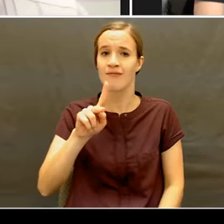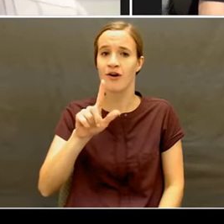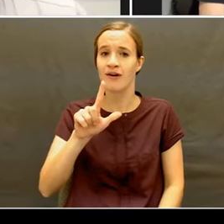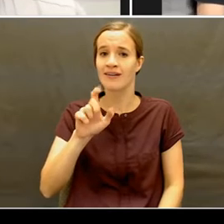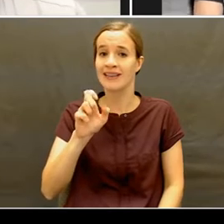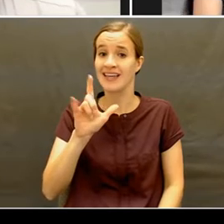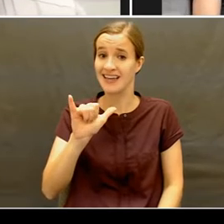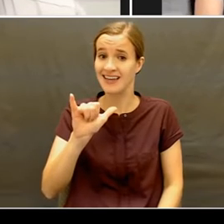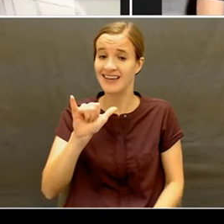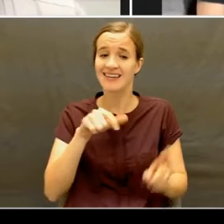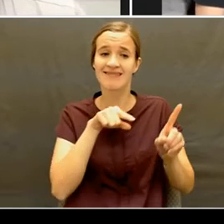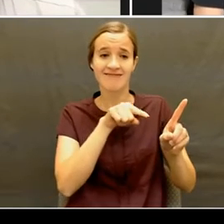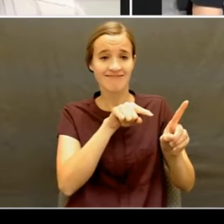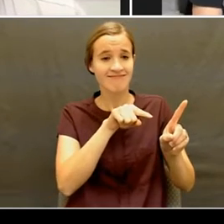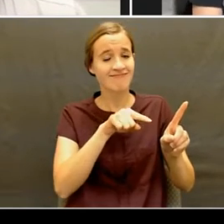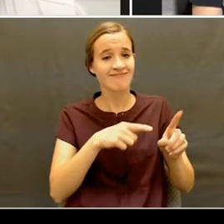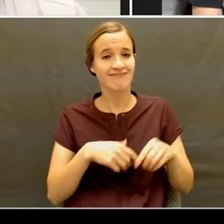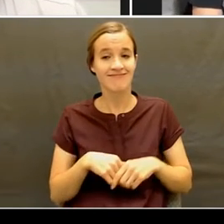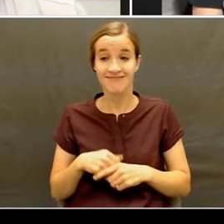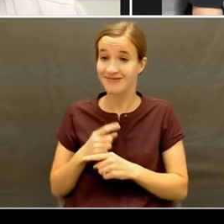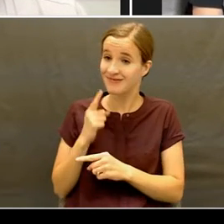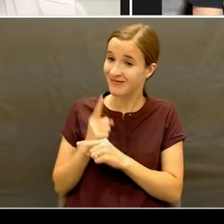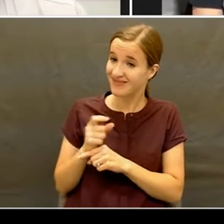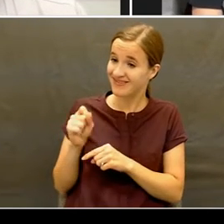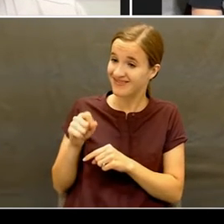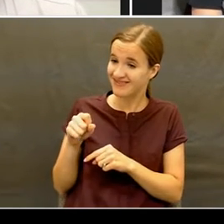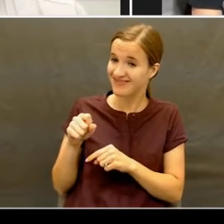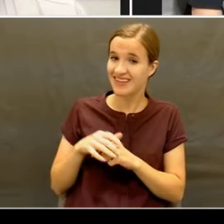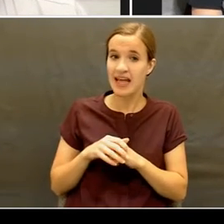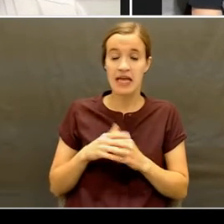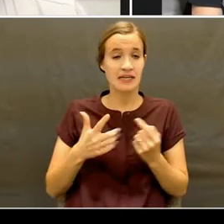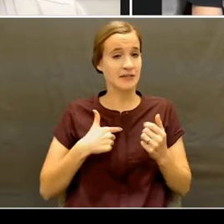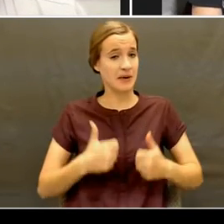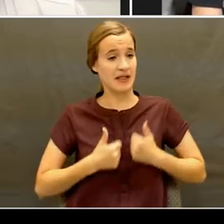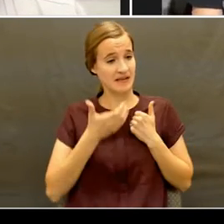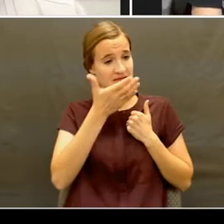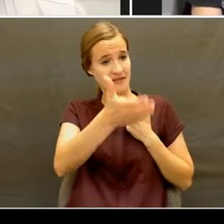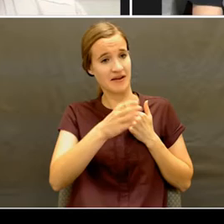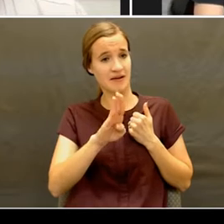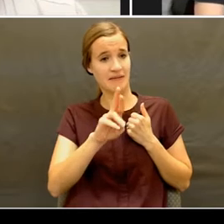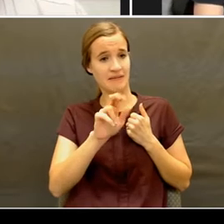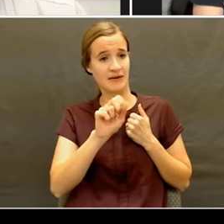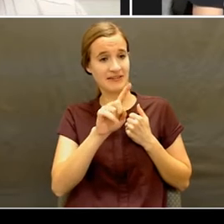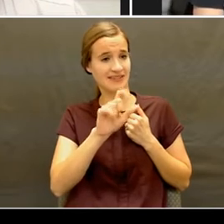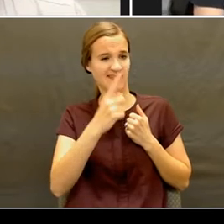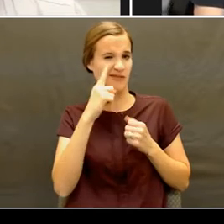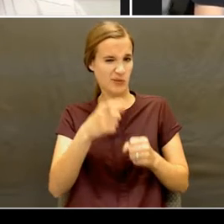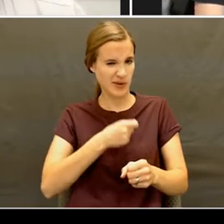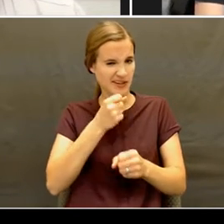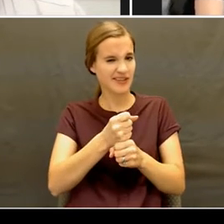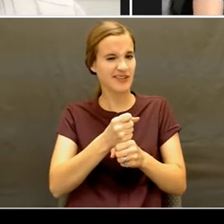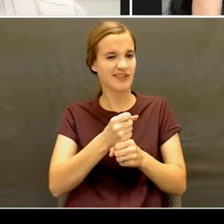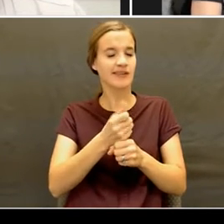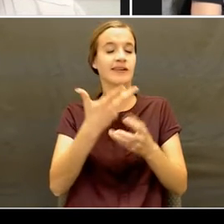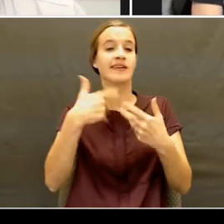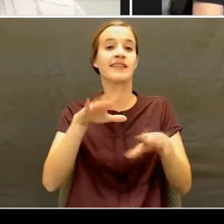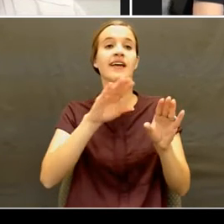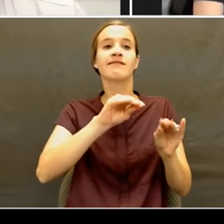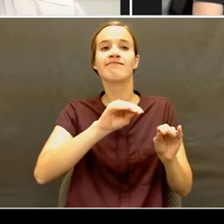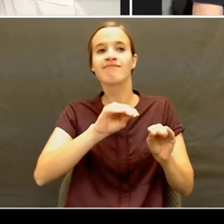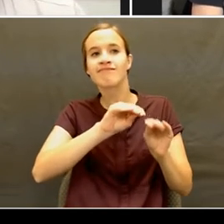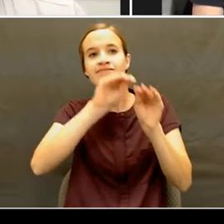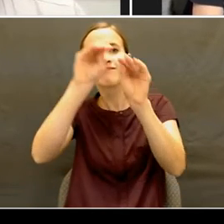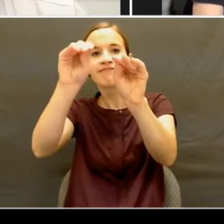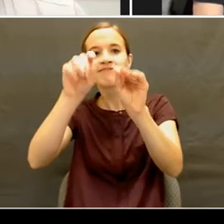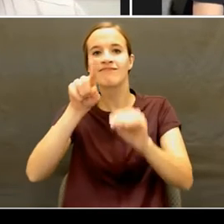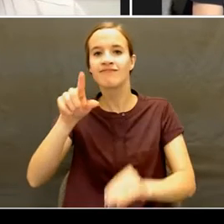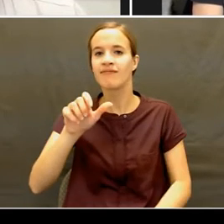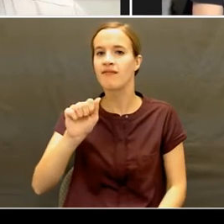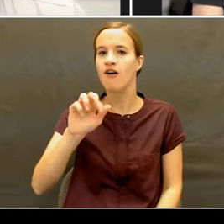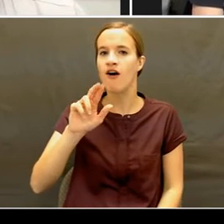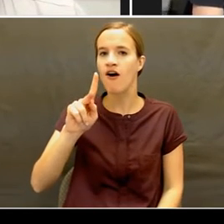Tom: Tom: Yeah, I spent a year in Brazil, and then afterwards, I went, went back to Arkansas. Which I